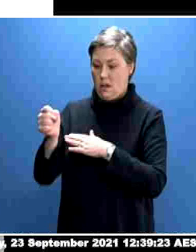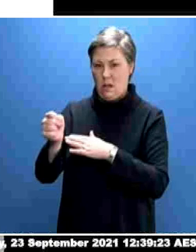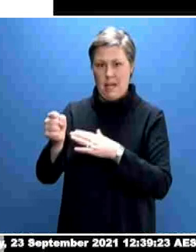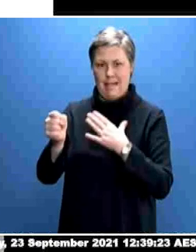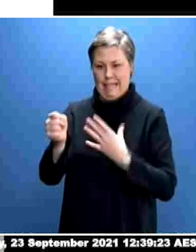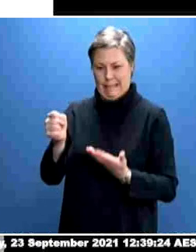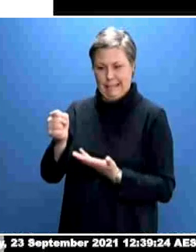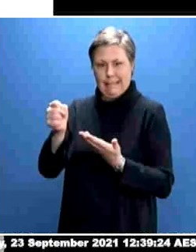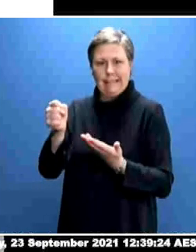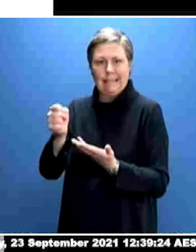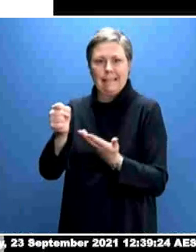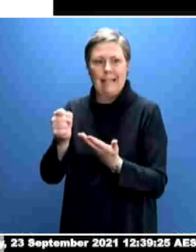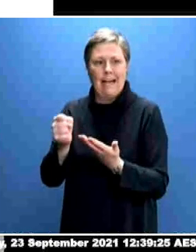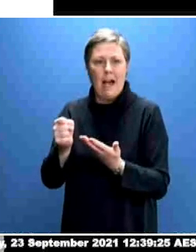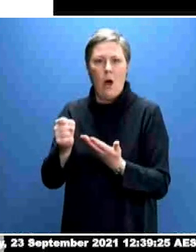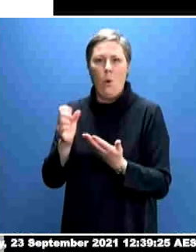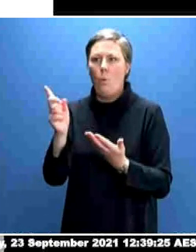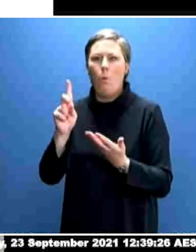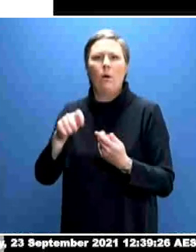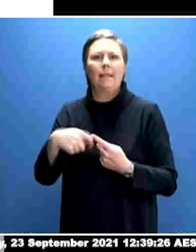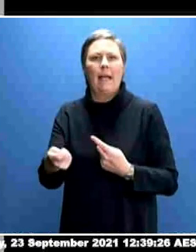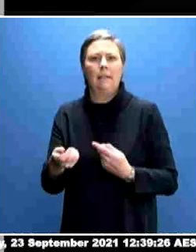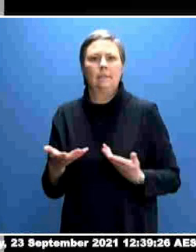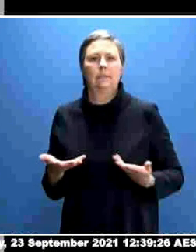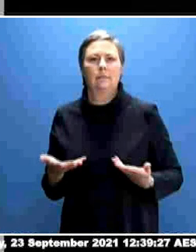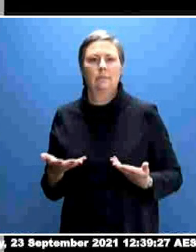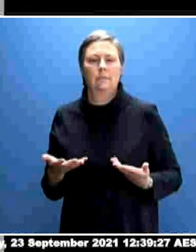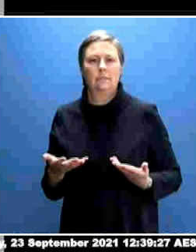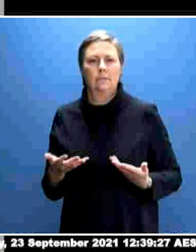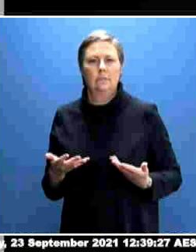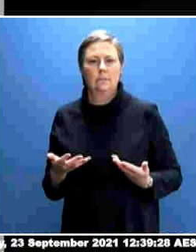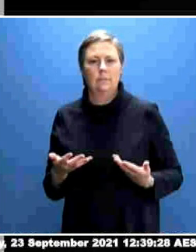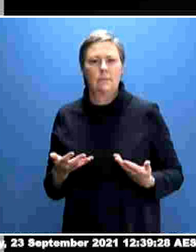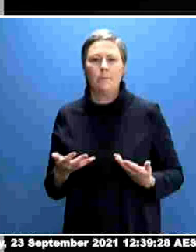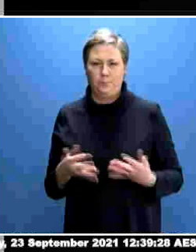transition pathway out, are you able to just explain from NAAJA's perspective